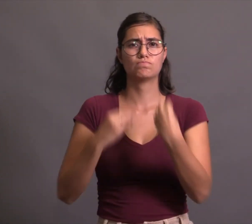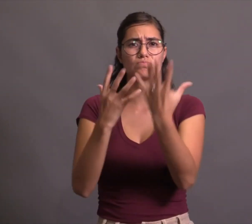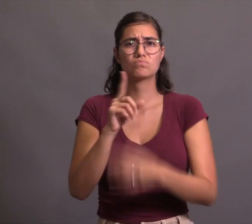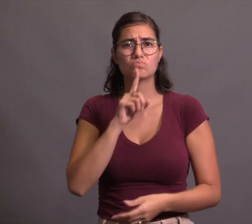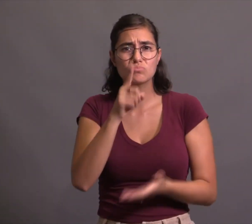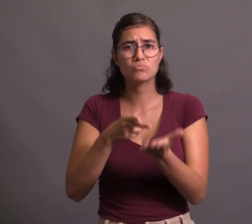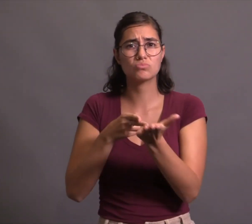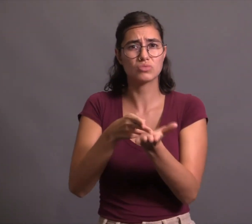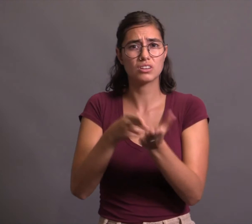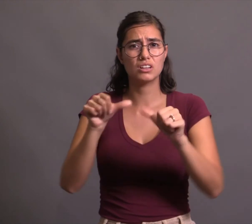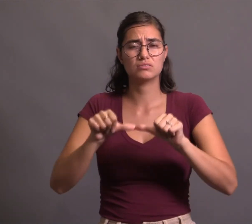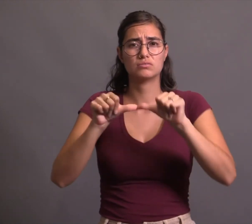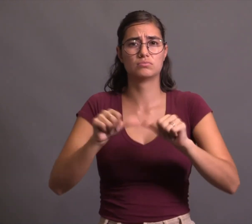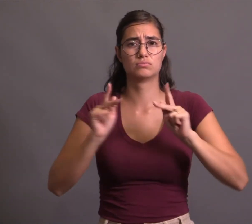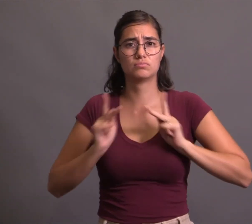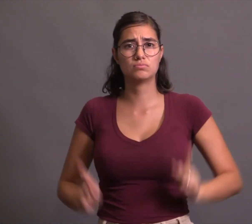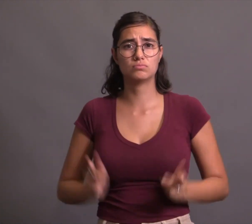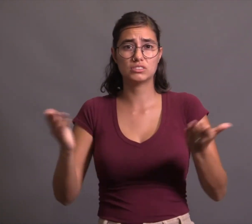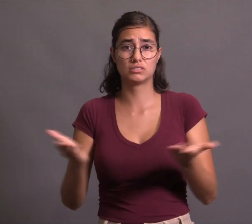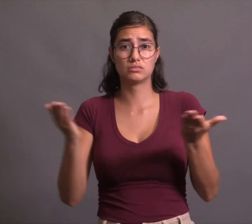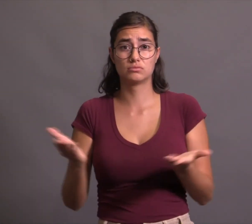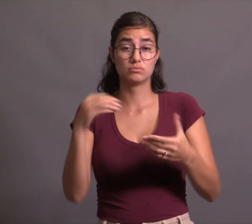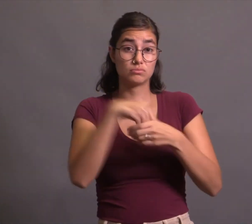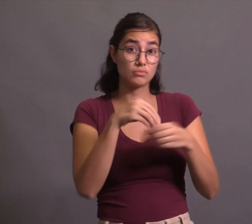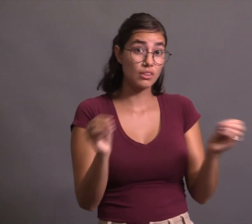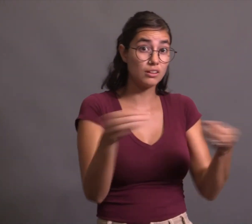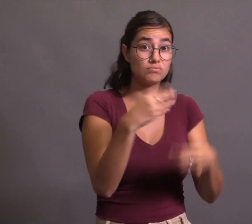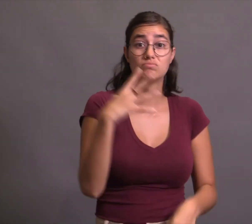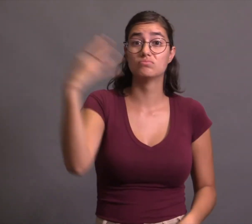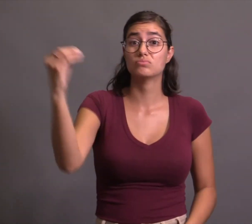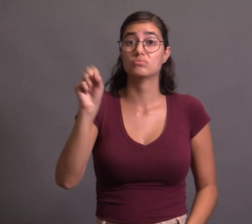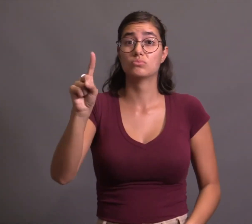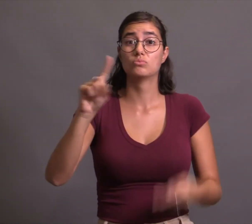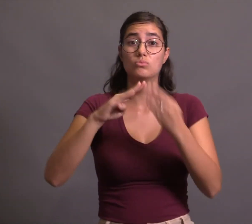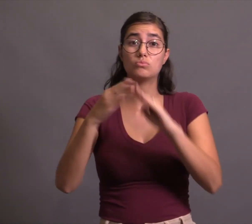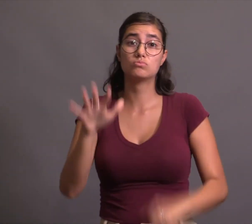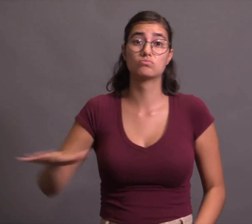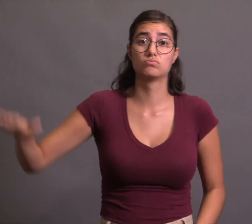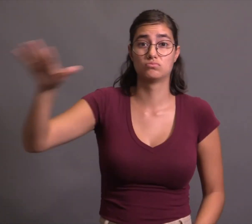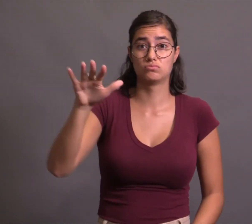Provide authentic and consistent physical presence in the office and out in the San Diego community.